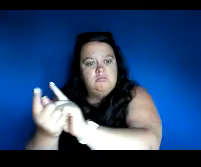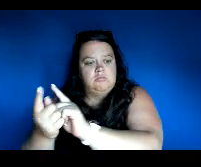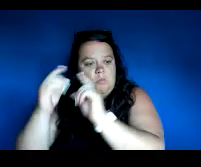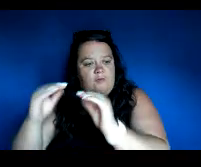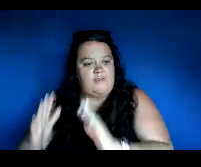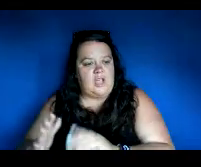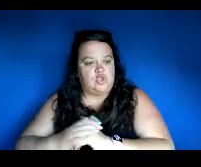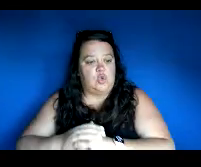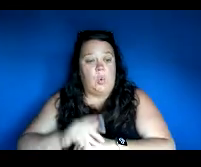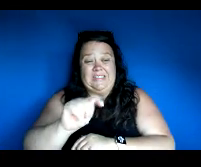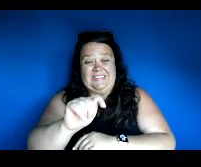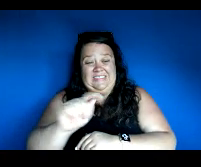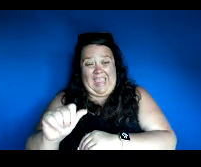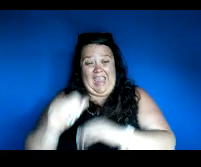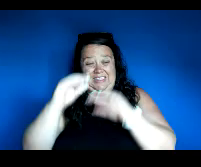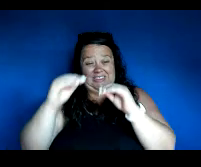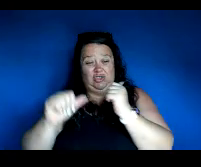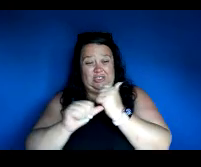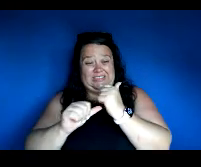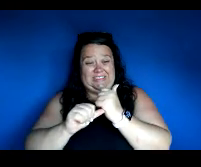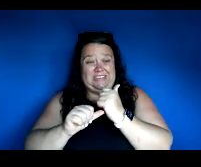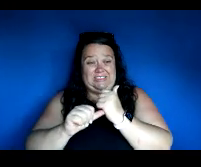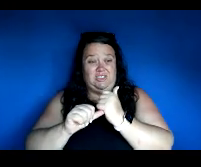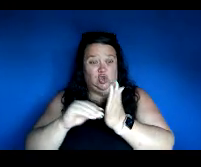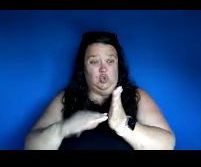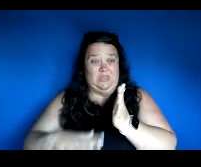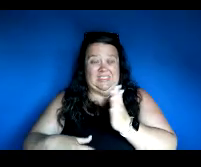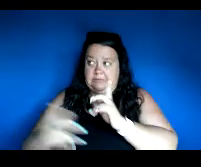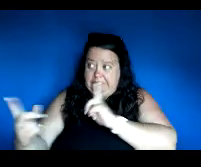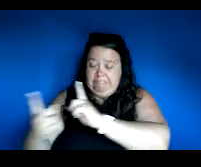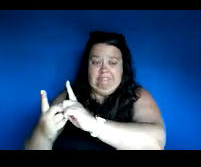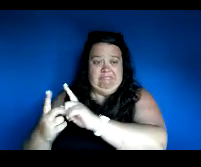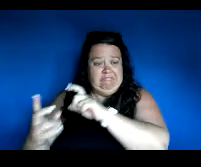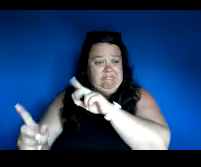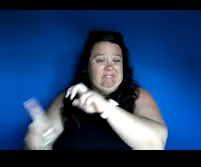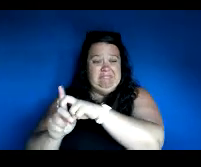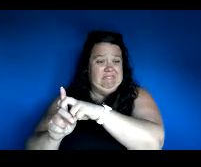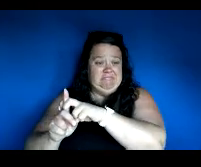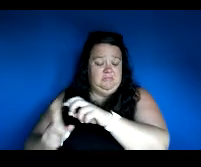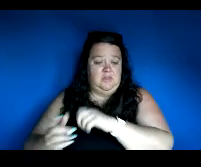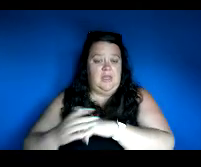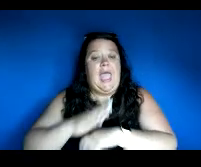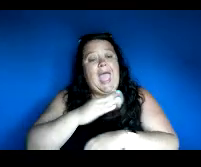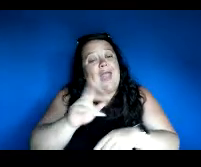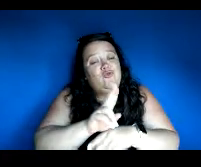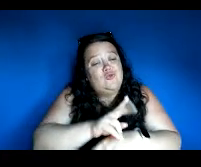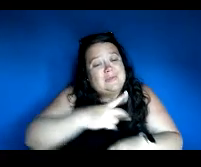utilizing them as a resource, and then using us, your accessibility specialist,